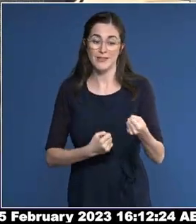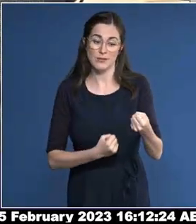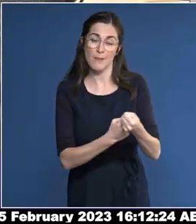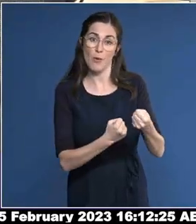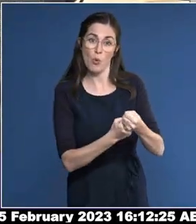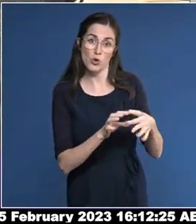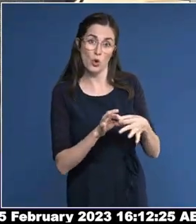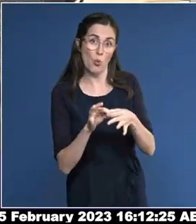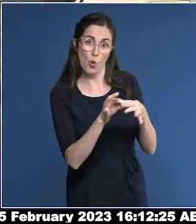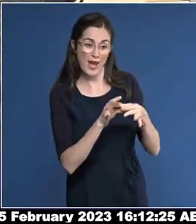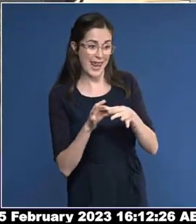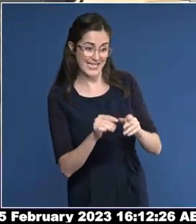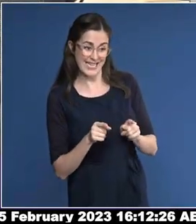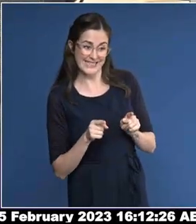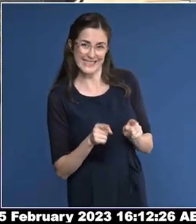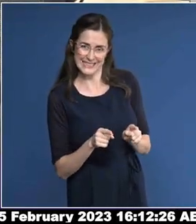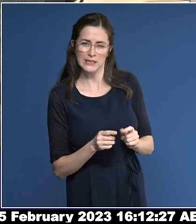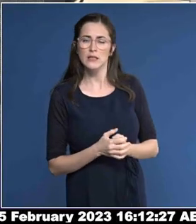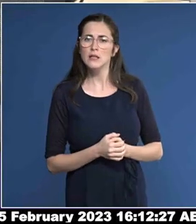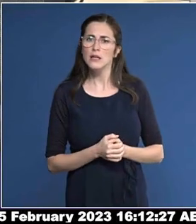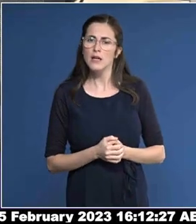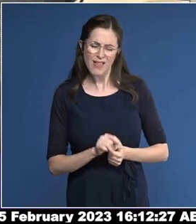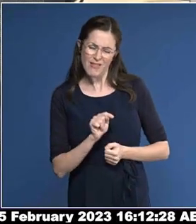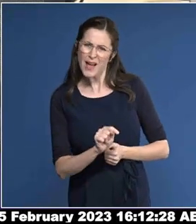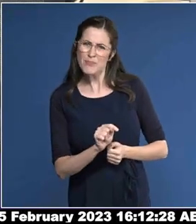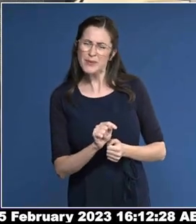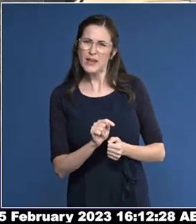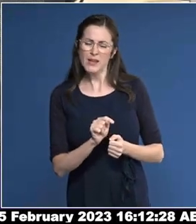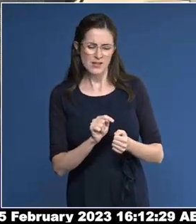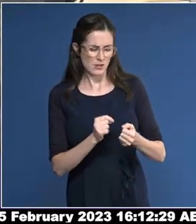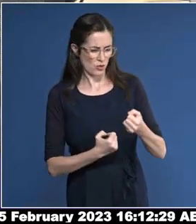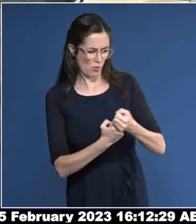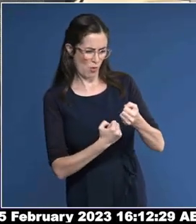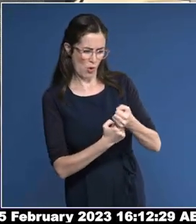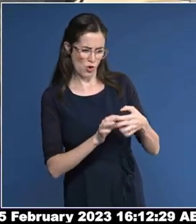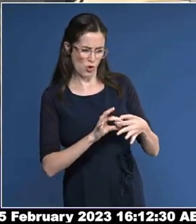briefly talk about how that - how the process of the person providing support